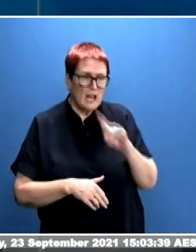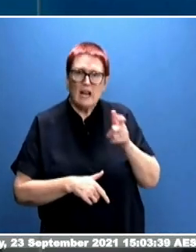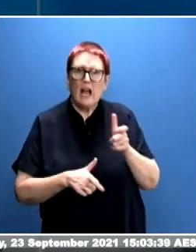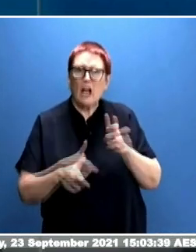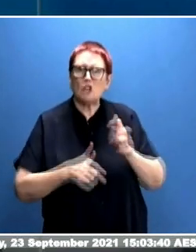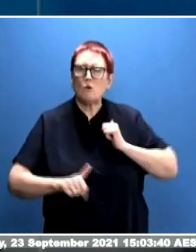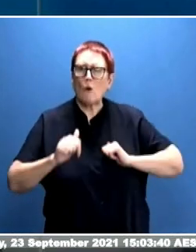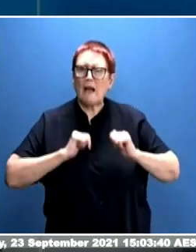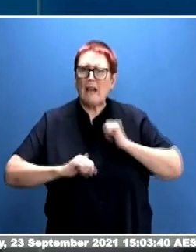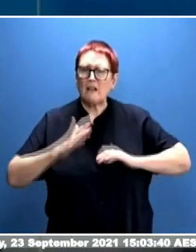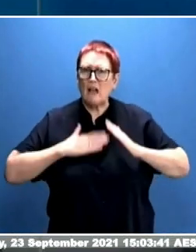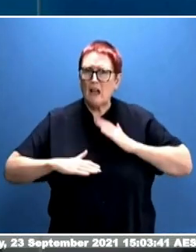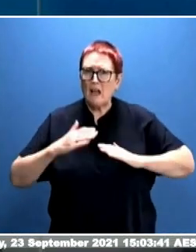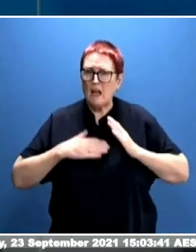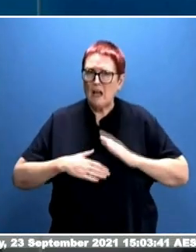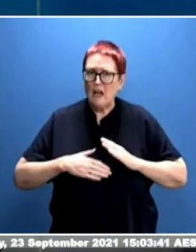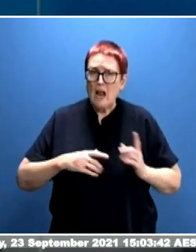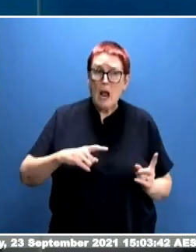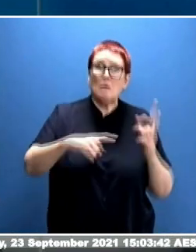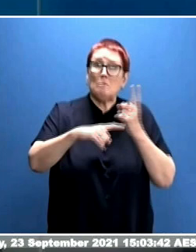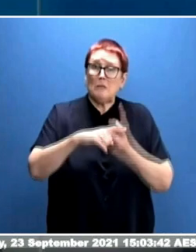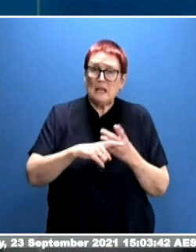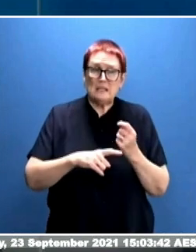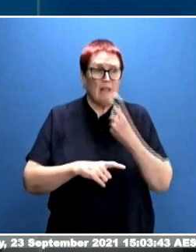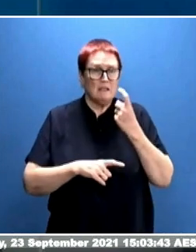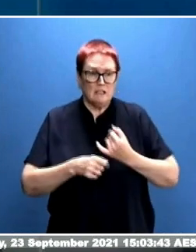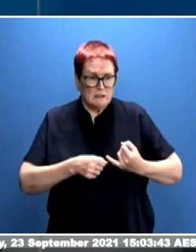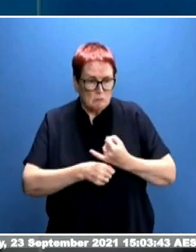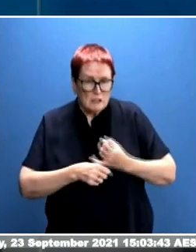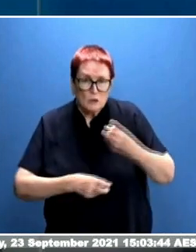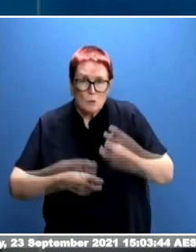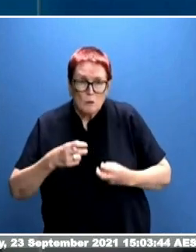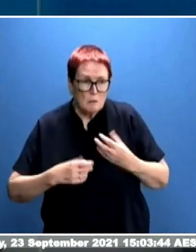but they had serious medical issues and disabilities that raised medical